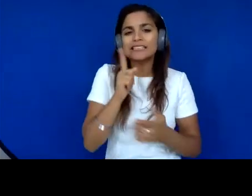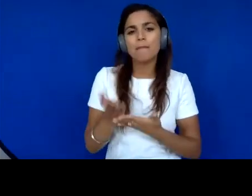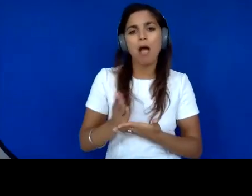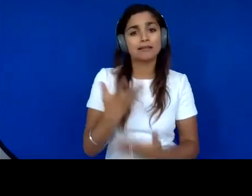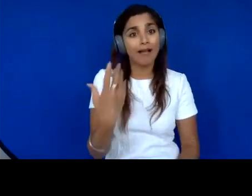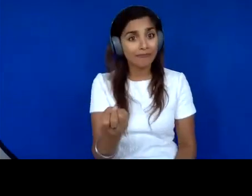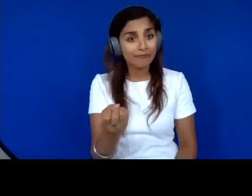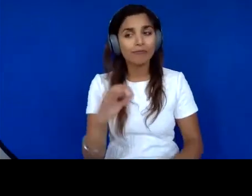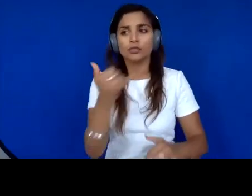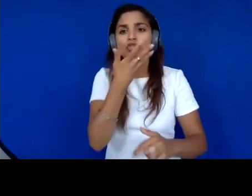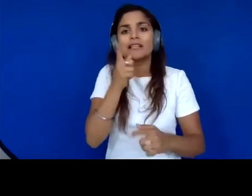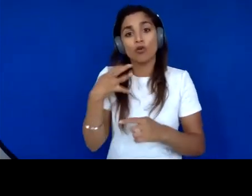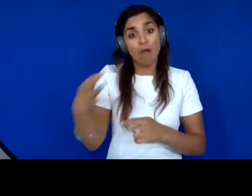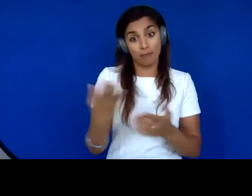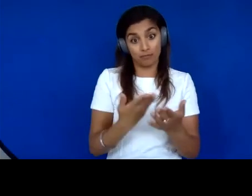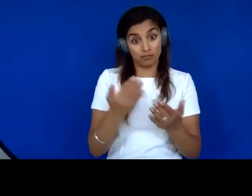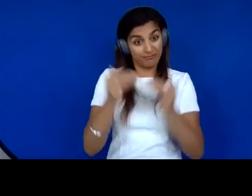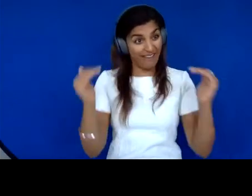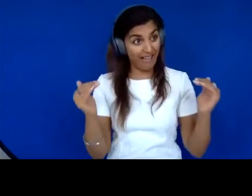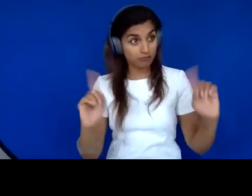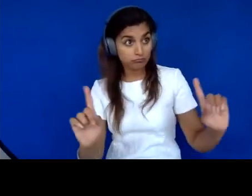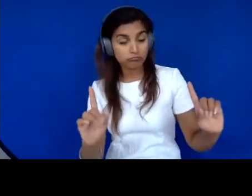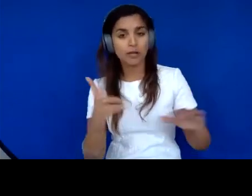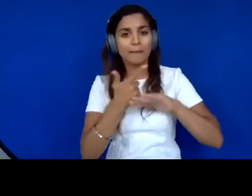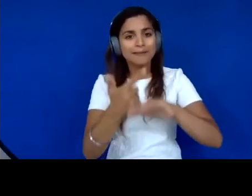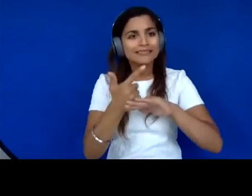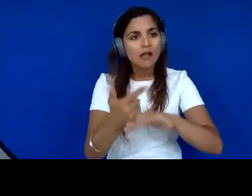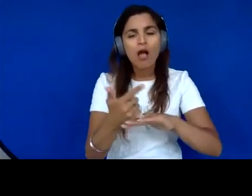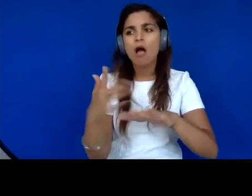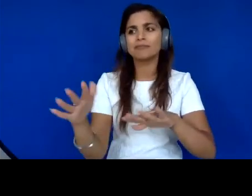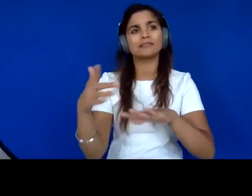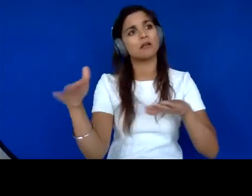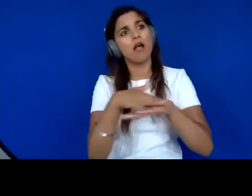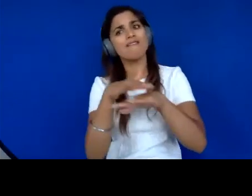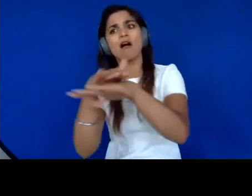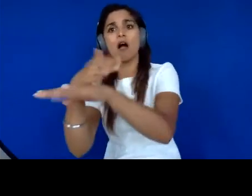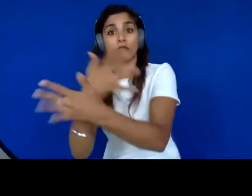right most mainstream sports coverage a bias has been called eyed by feminists